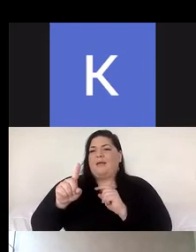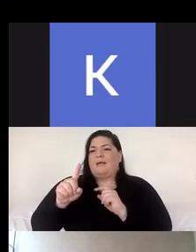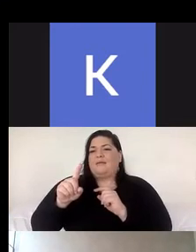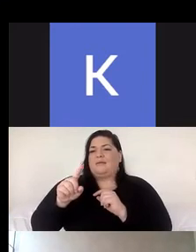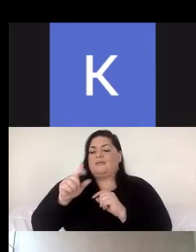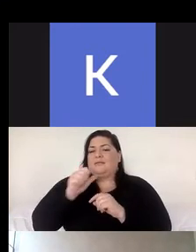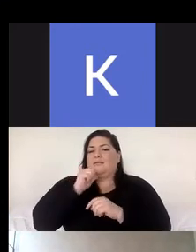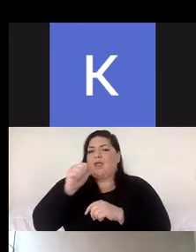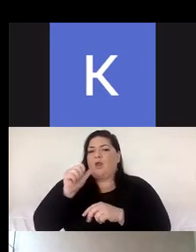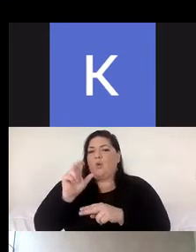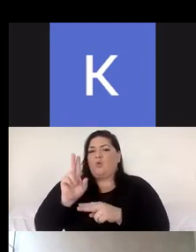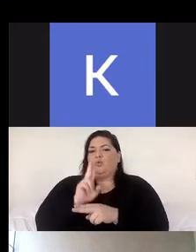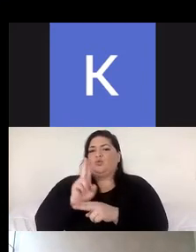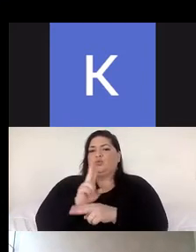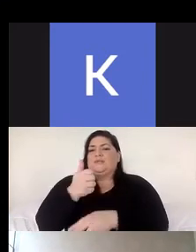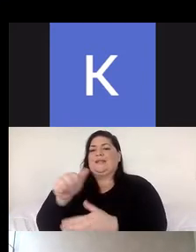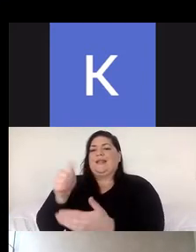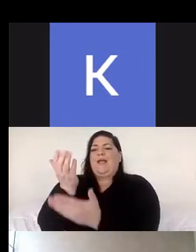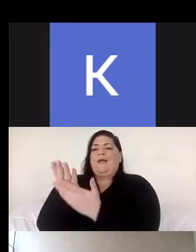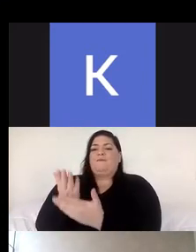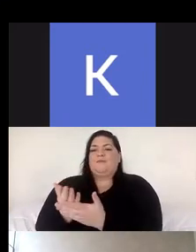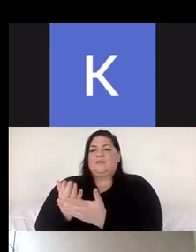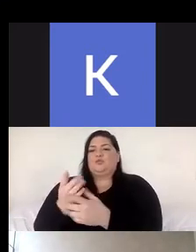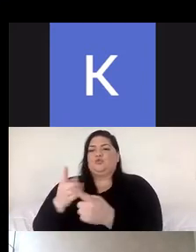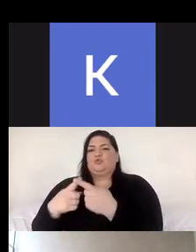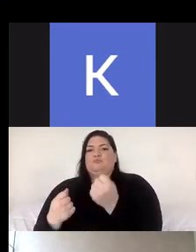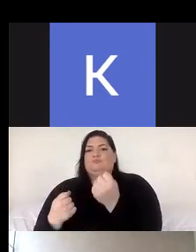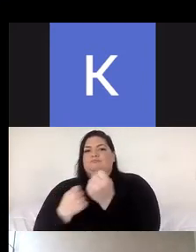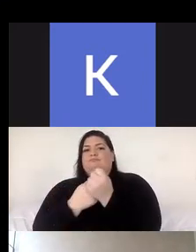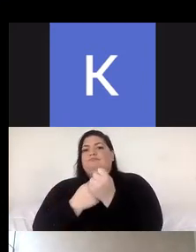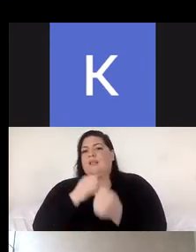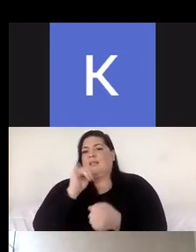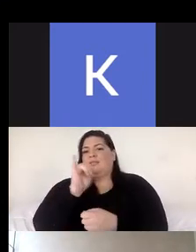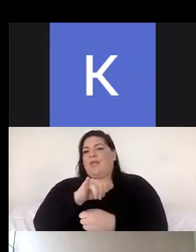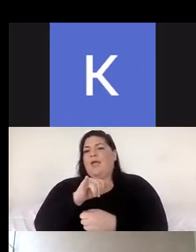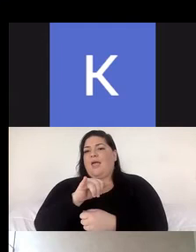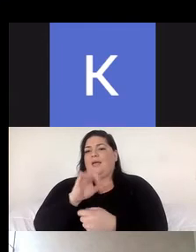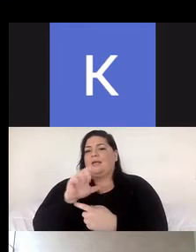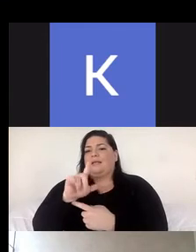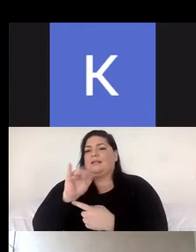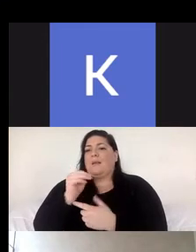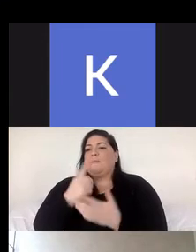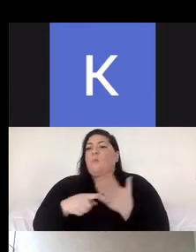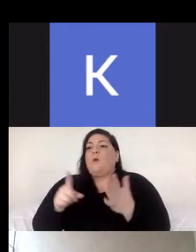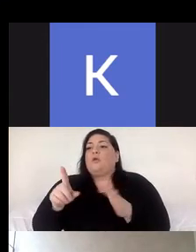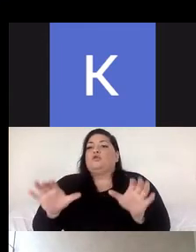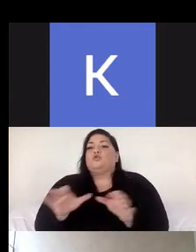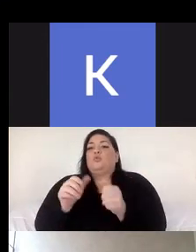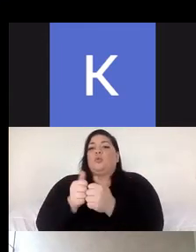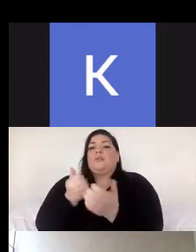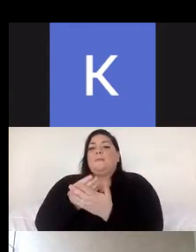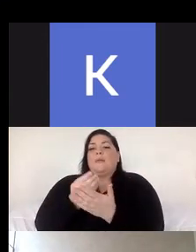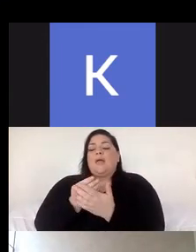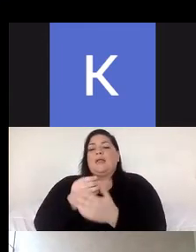or any kind of evidence of what they are doing with the funding, doesn't mention specifics at all,